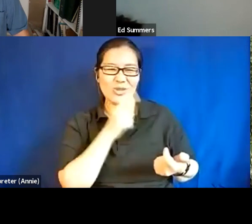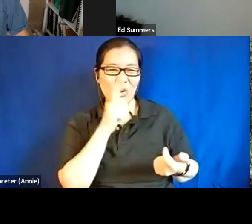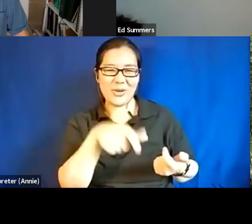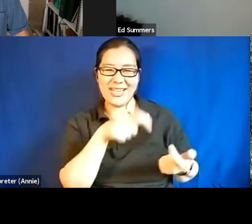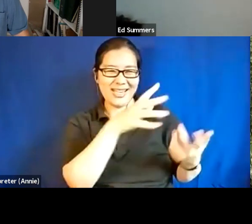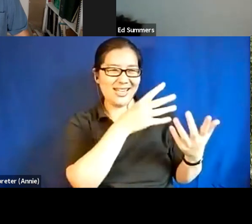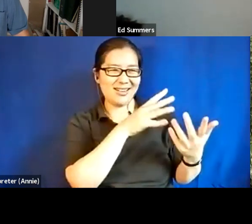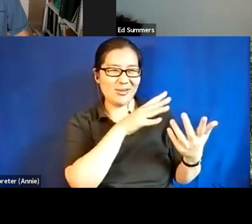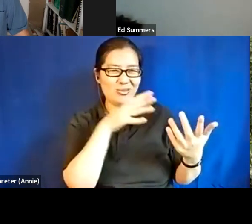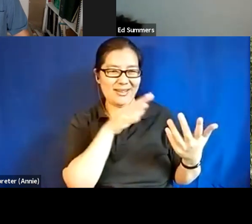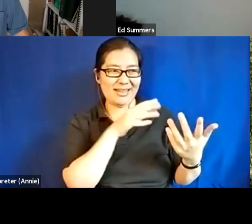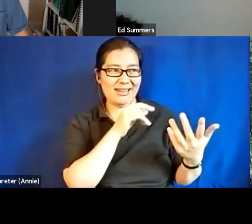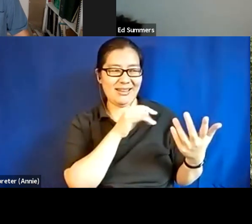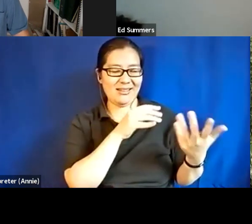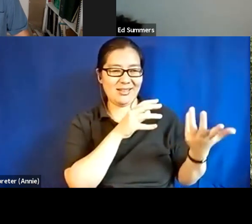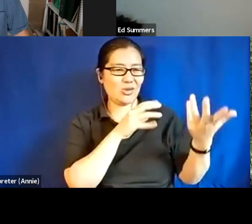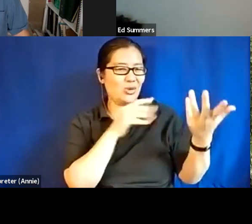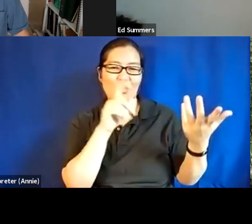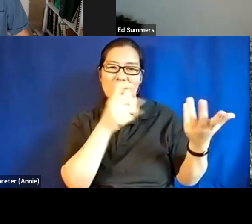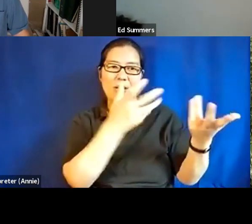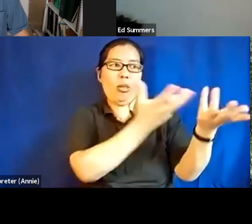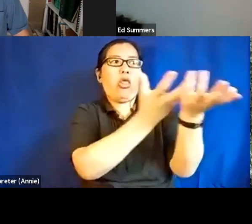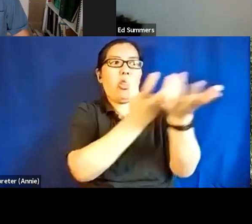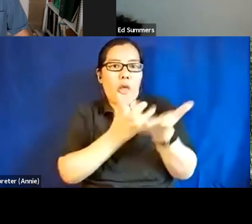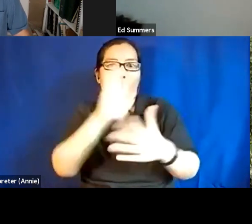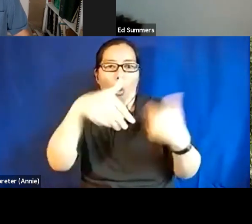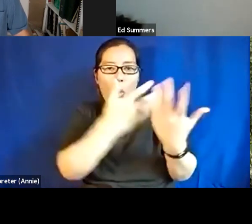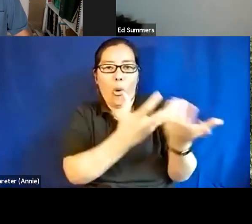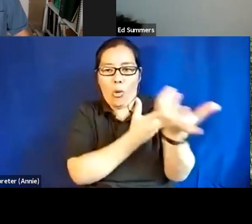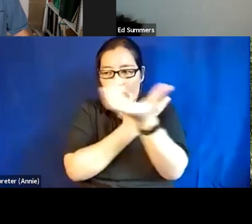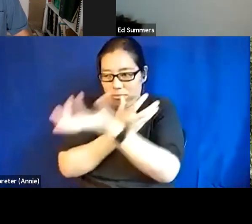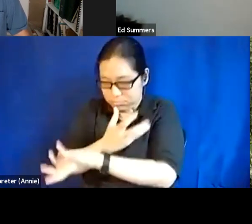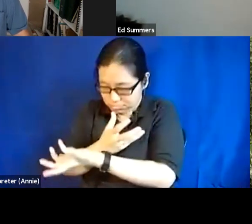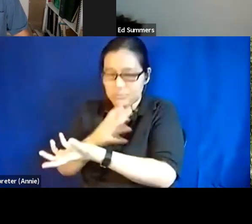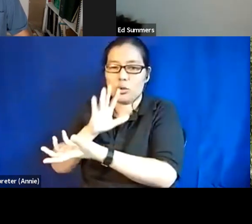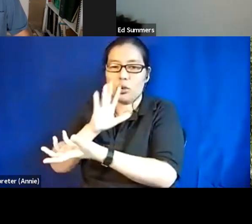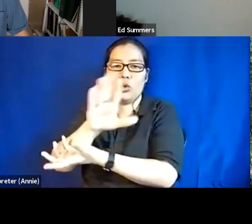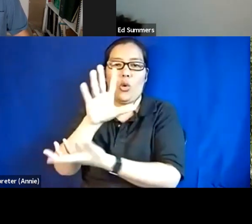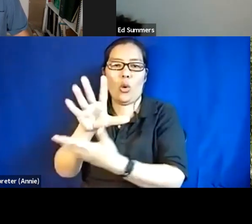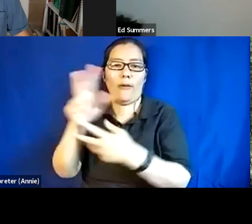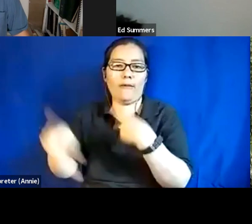authoring or interpretation. So I think the idea is not so much that these other -